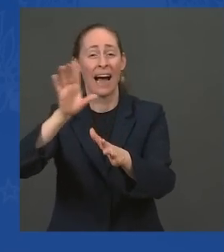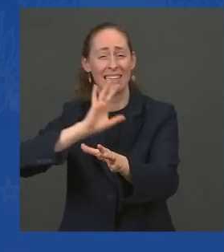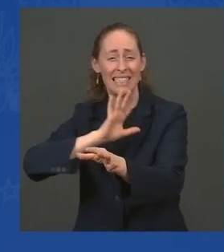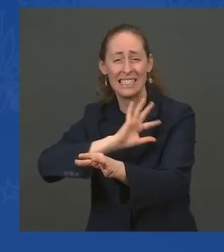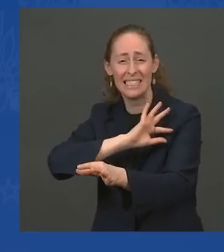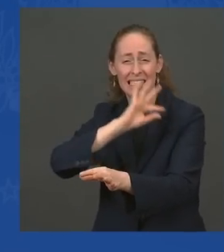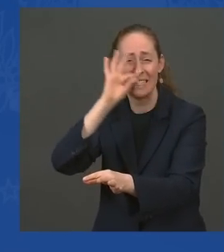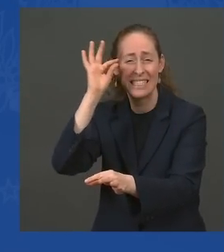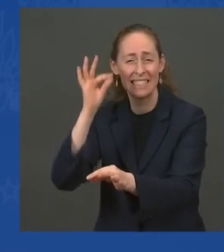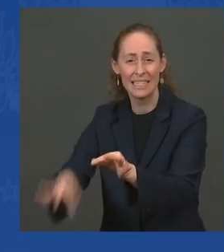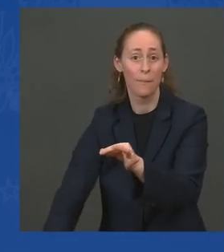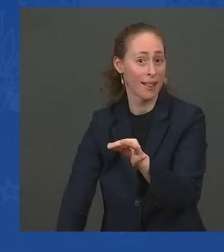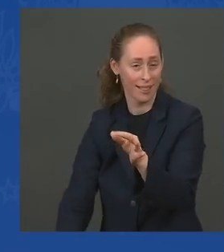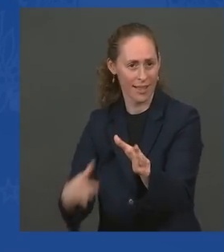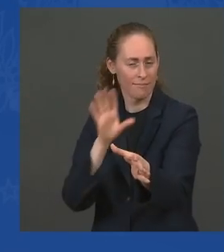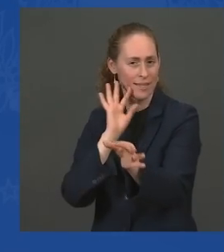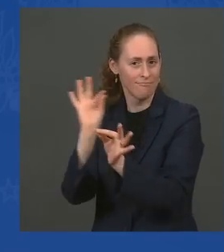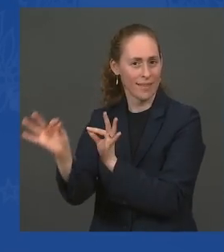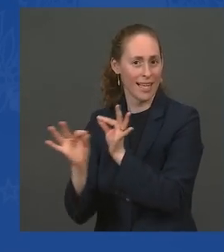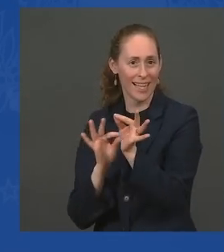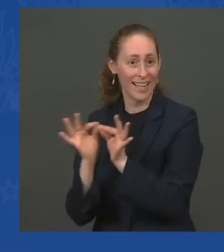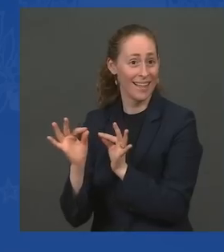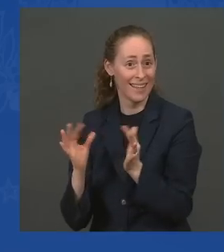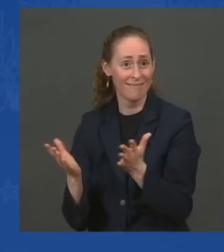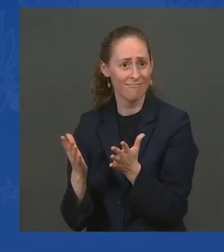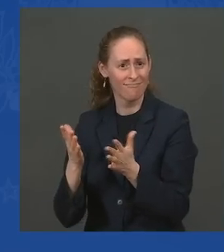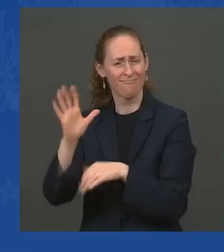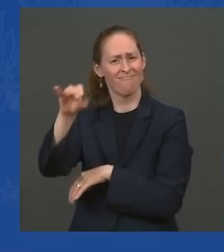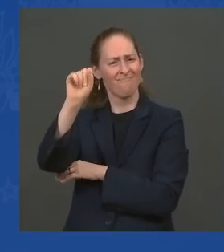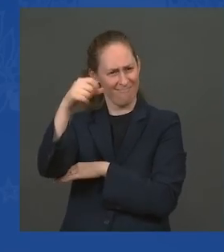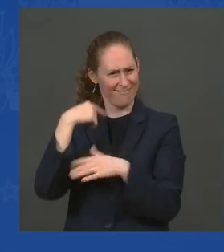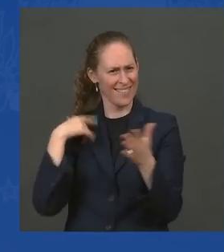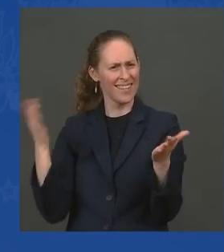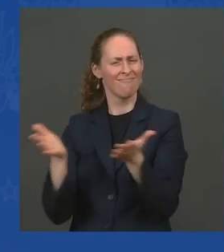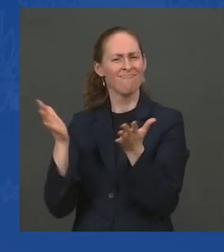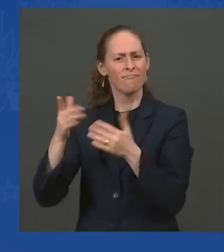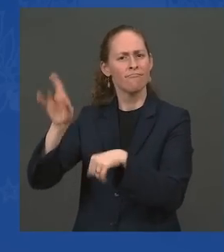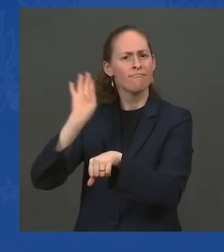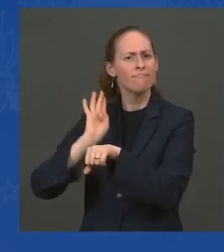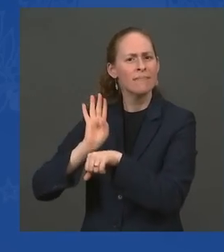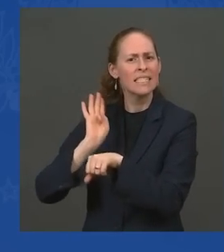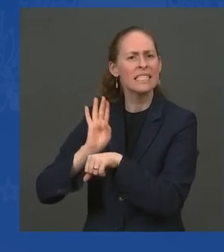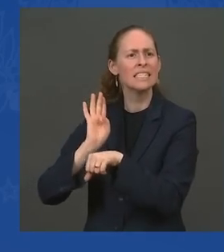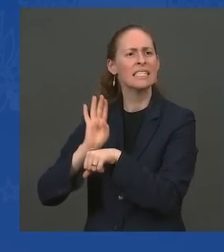I come from the corporate capital of the world. More corporations incorporated in my state of Delaware